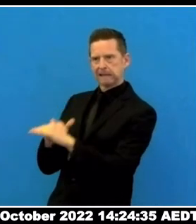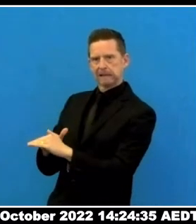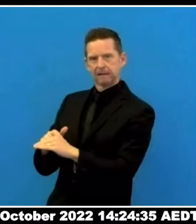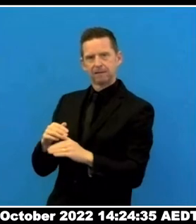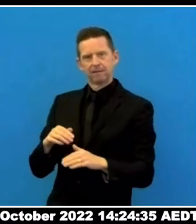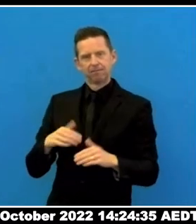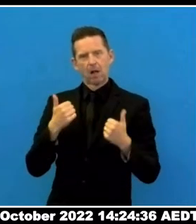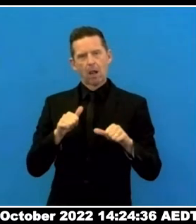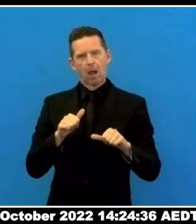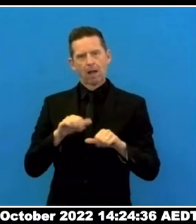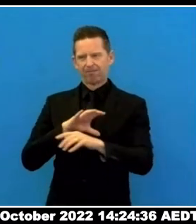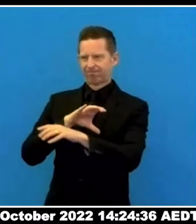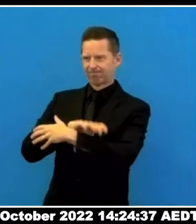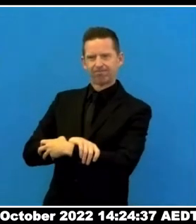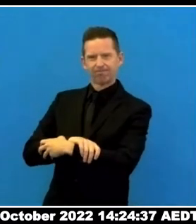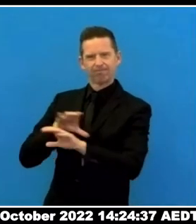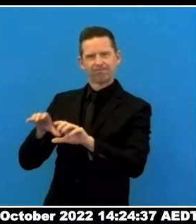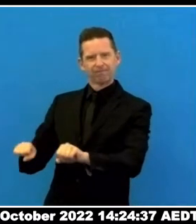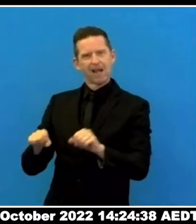No. Have you ever heard of that?